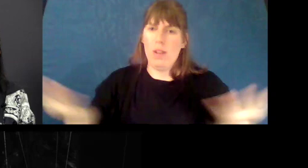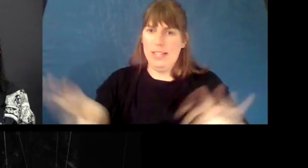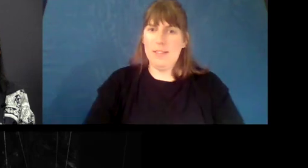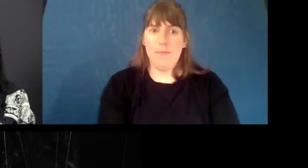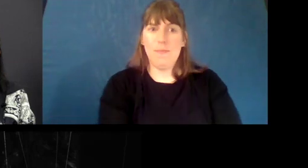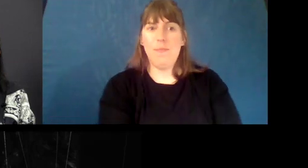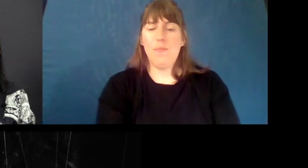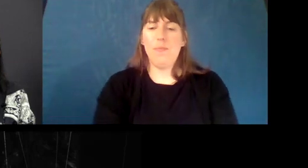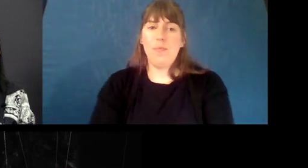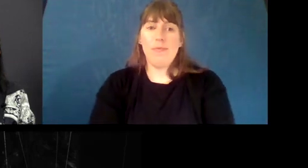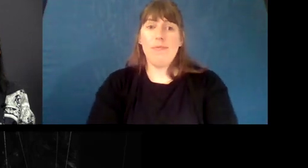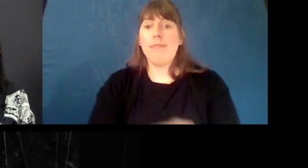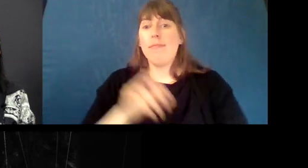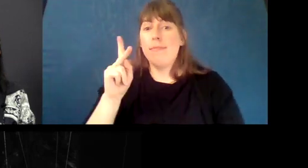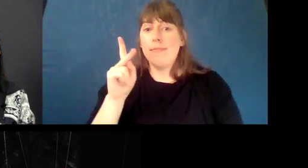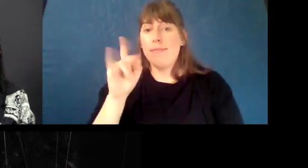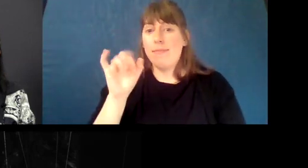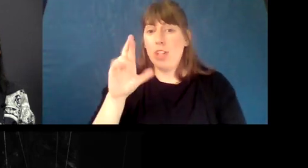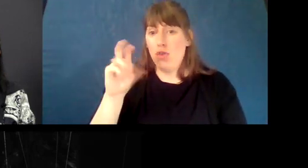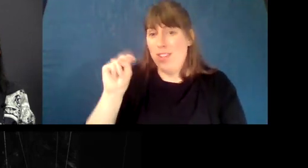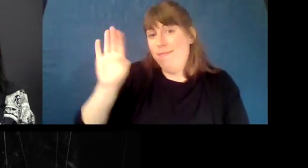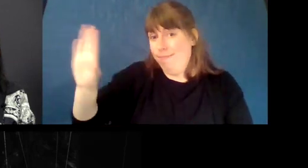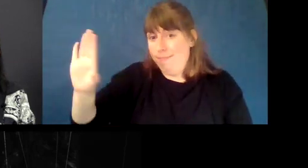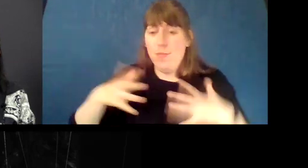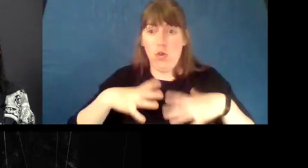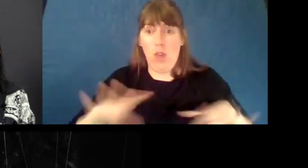And with Kiran's dress, it is more top heavy, because